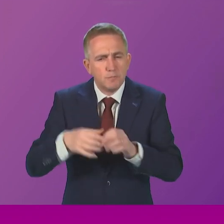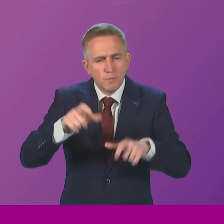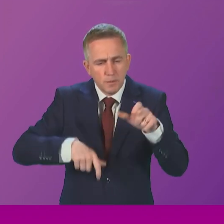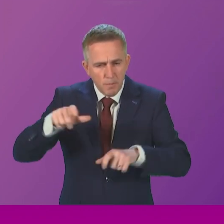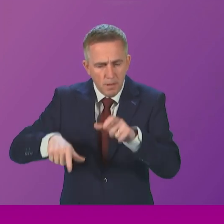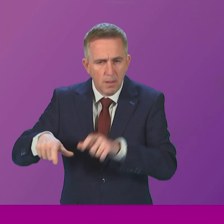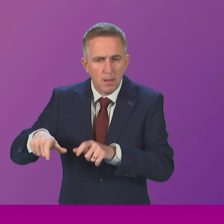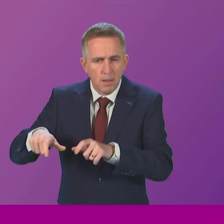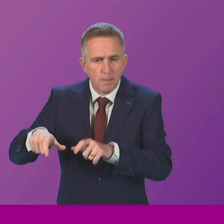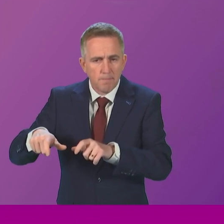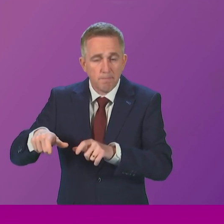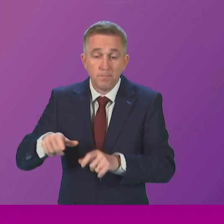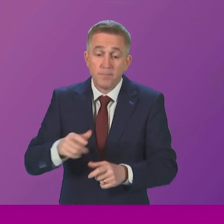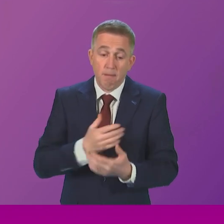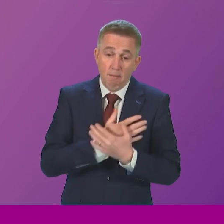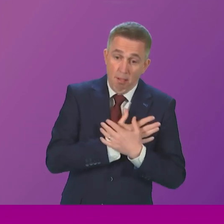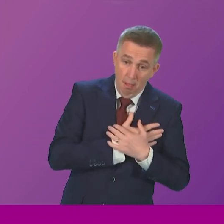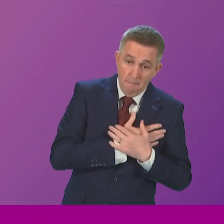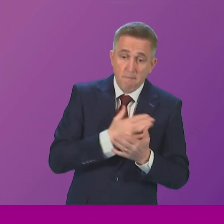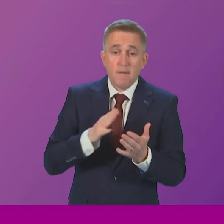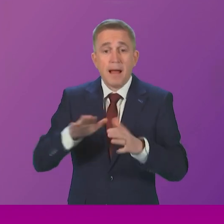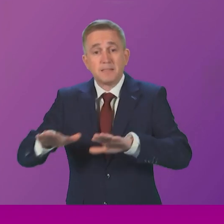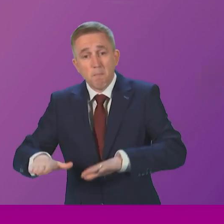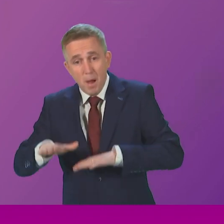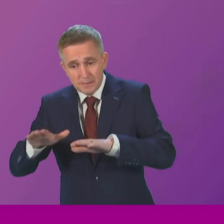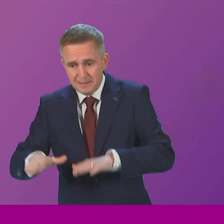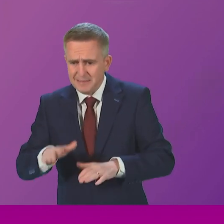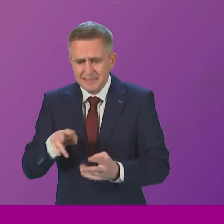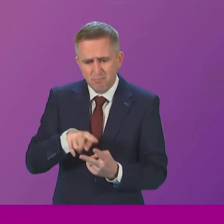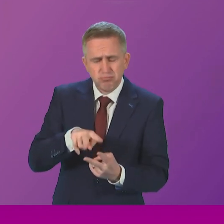Love and mercy are not always easy. We should have